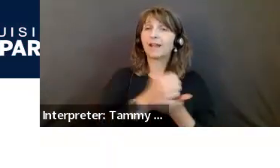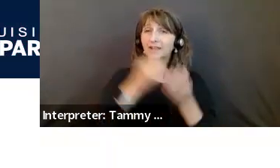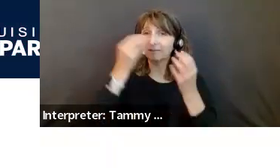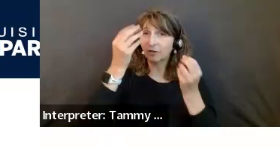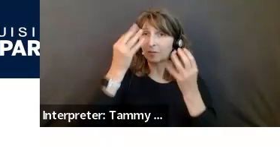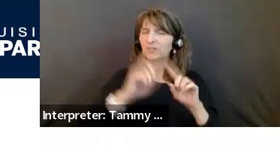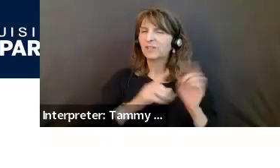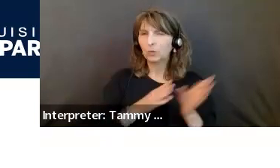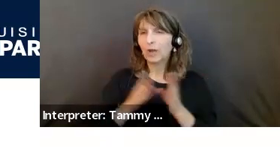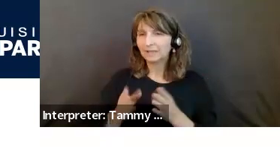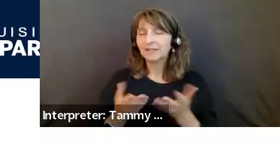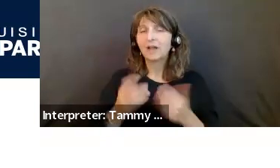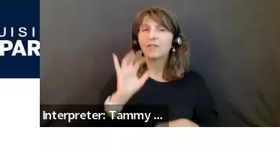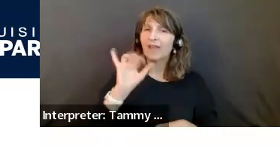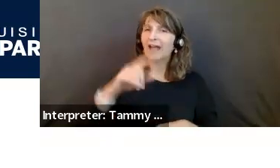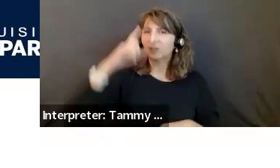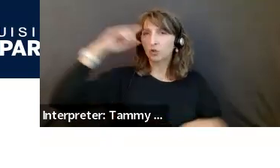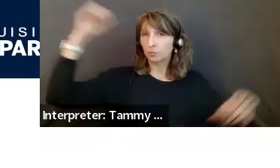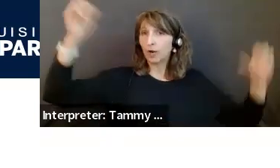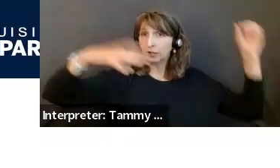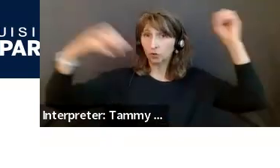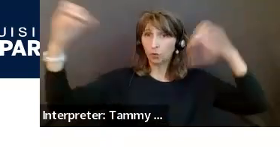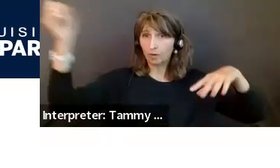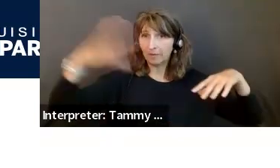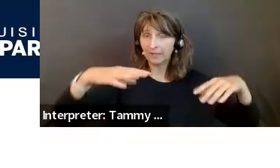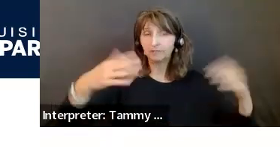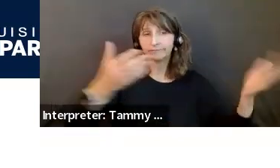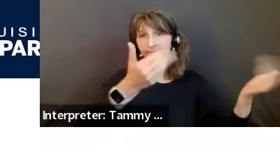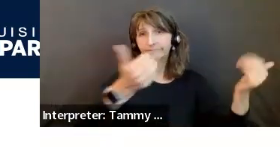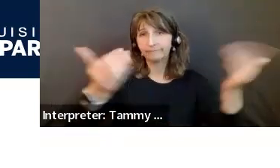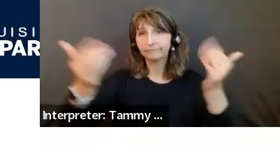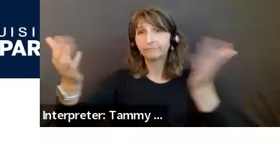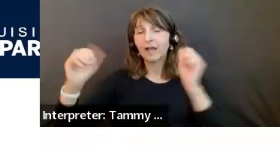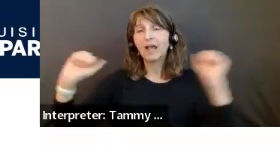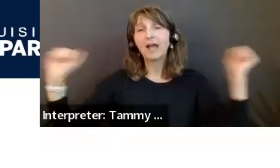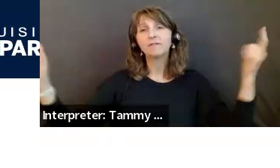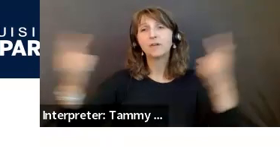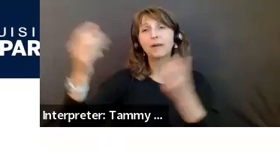You know, that was the brainstorming, the team work. Bringing everybody together and figuring out what are the What should the goals be?